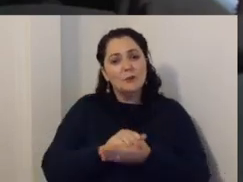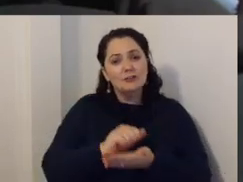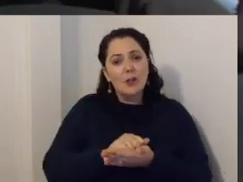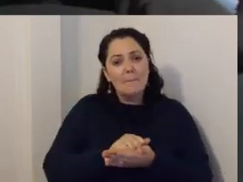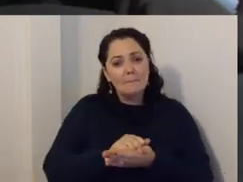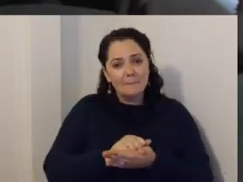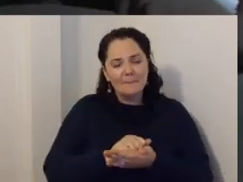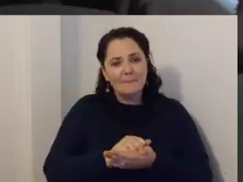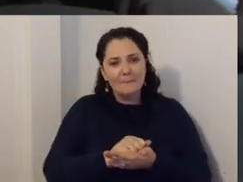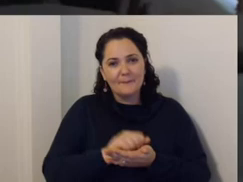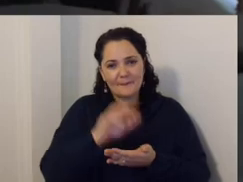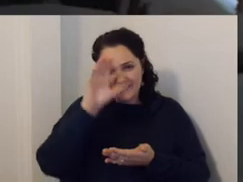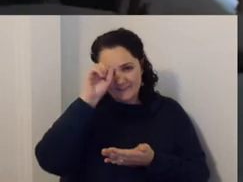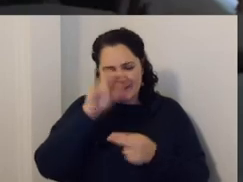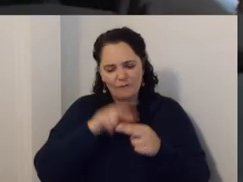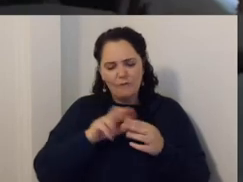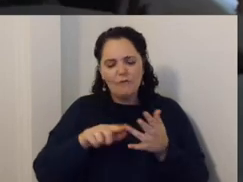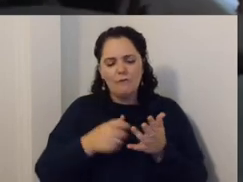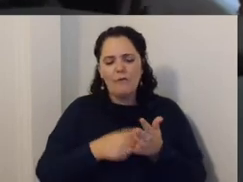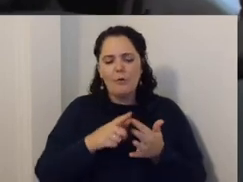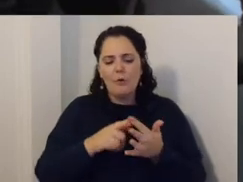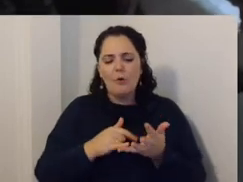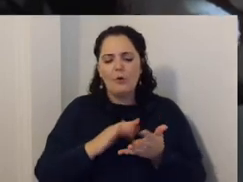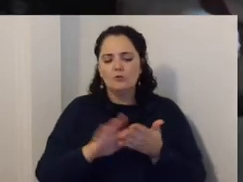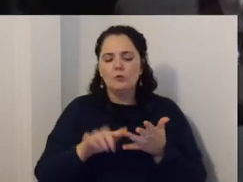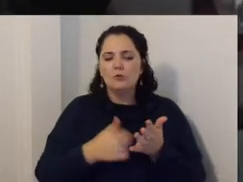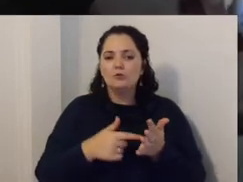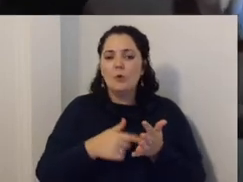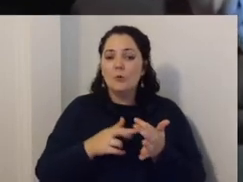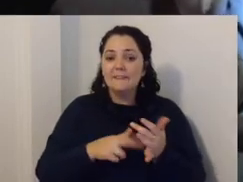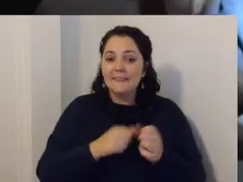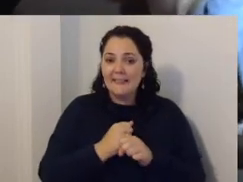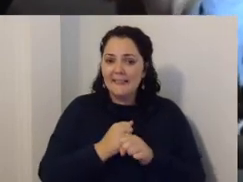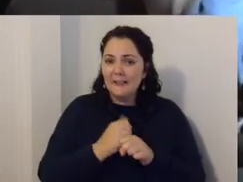chance for you to revisit that for shortening I'm going to zoom right in now very very tight